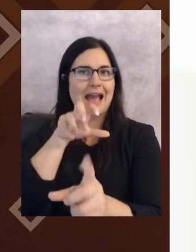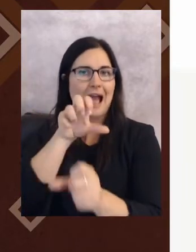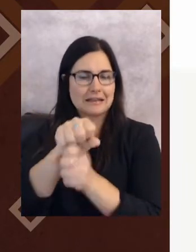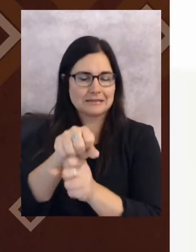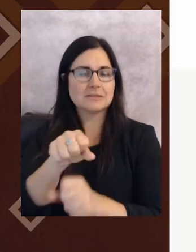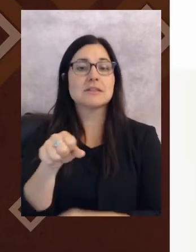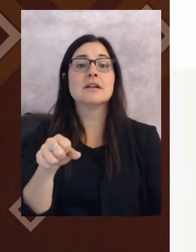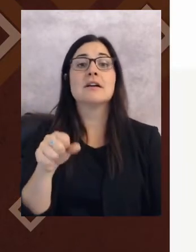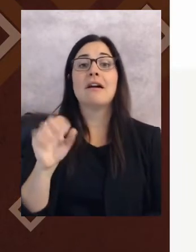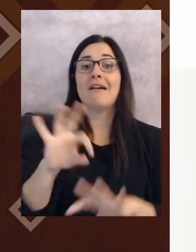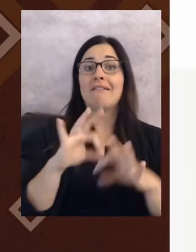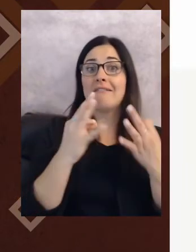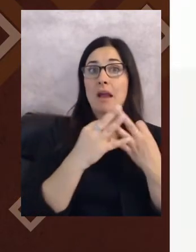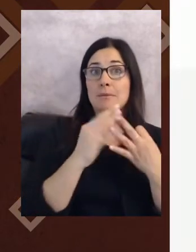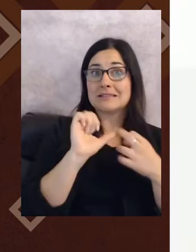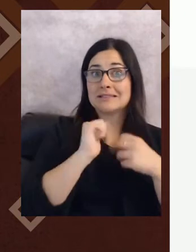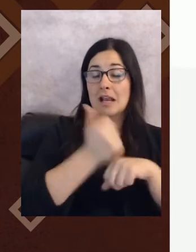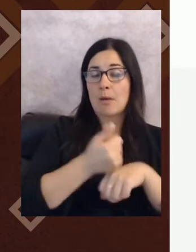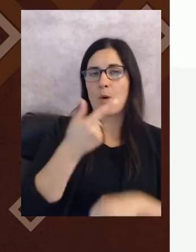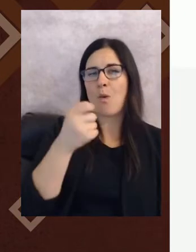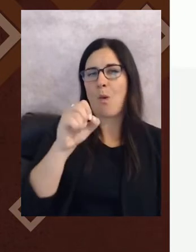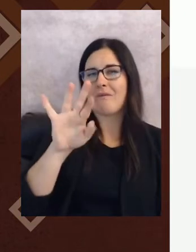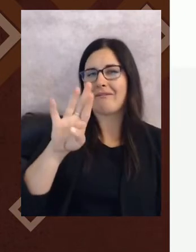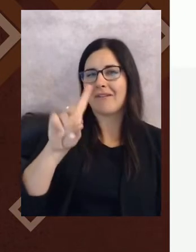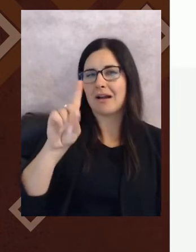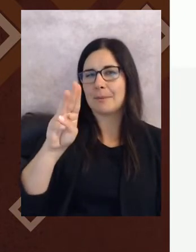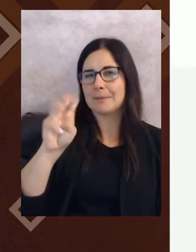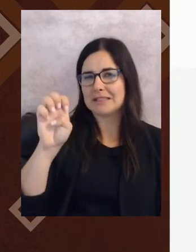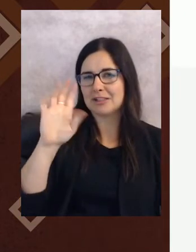go fund me page to raise money for funeral arrangements.